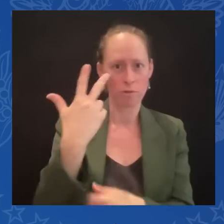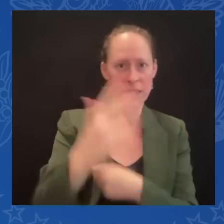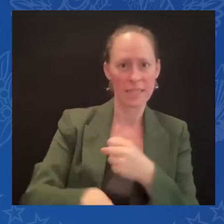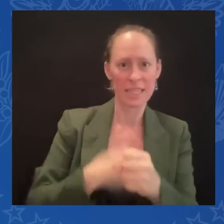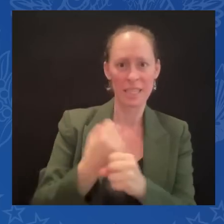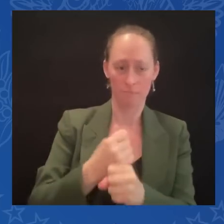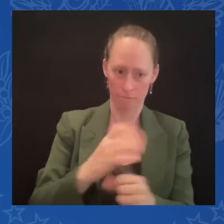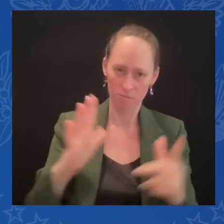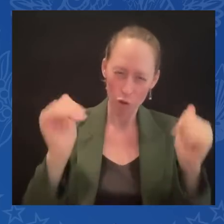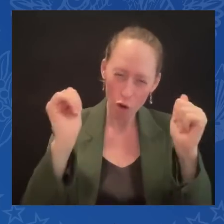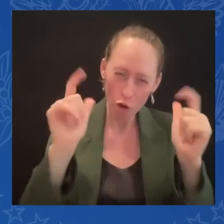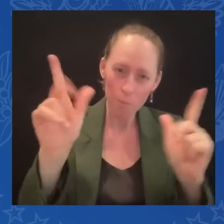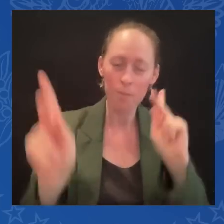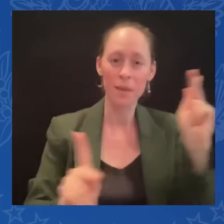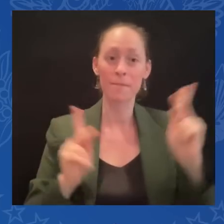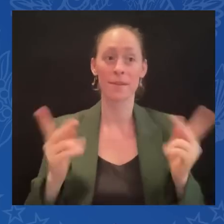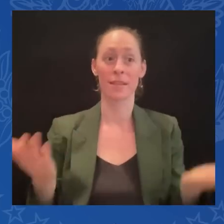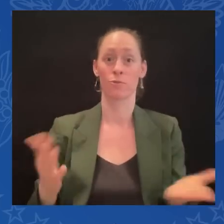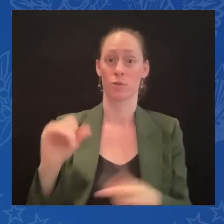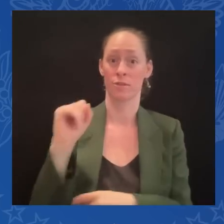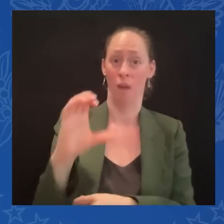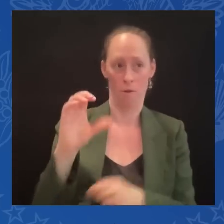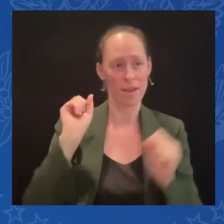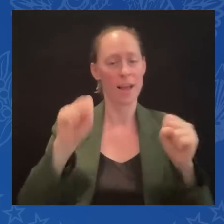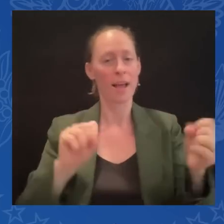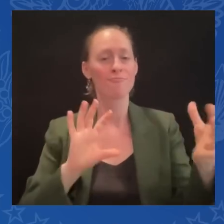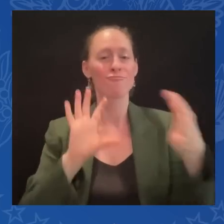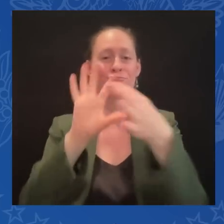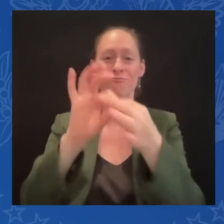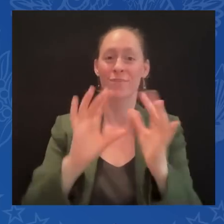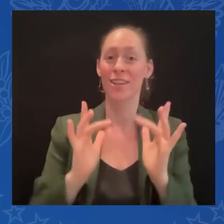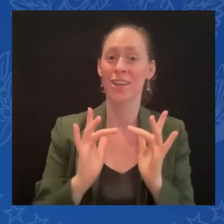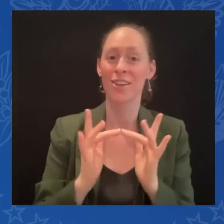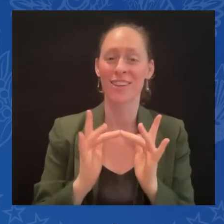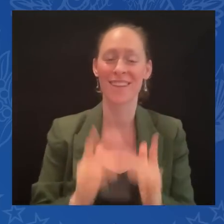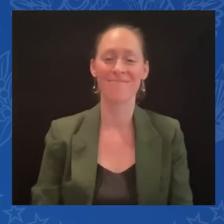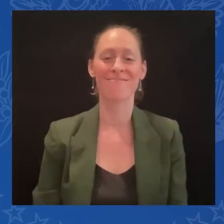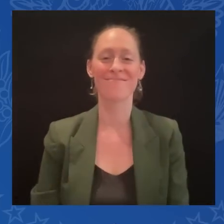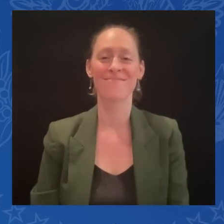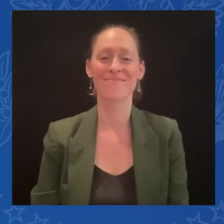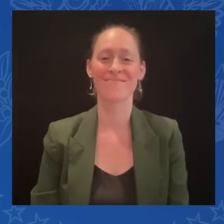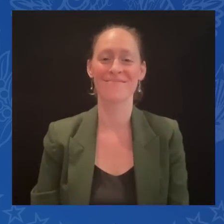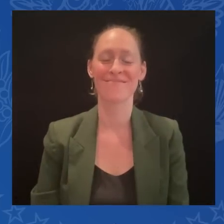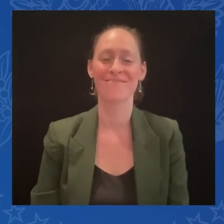These investments are only possible because of the laws we passed in Congress